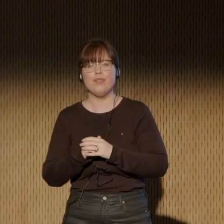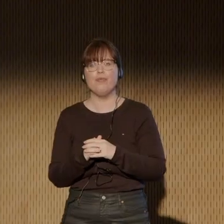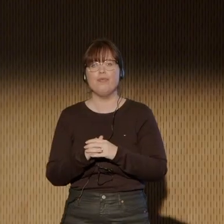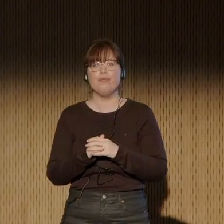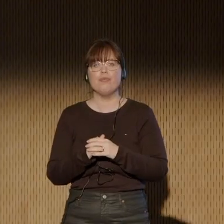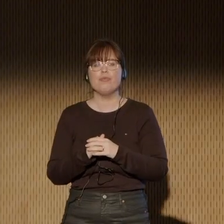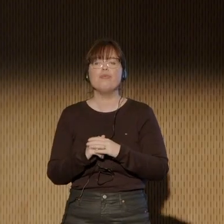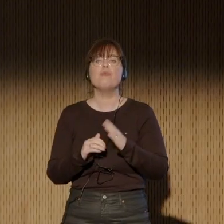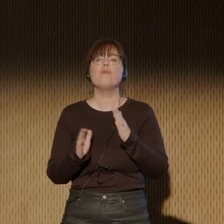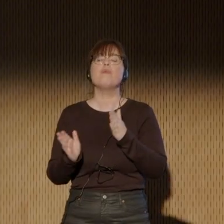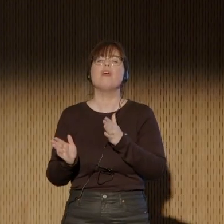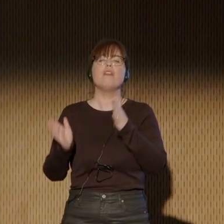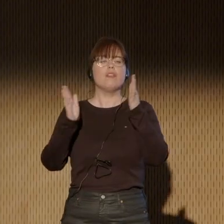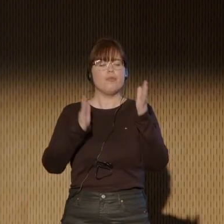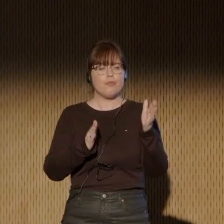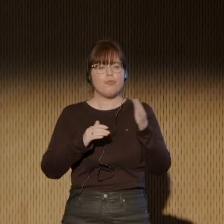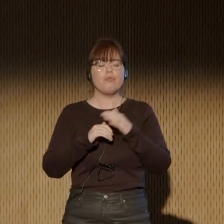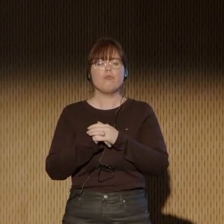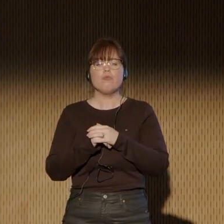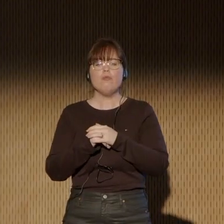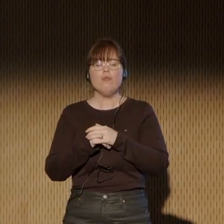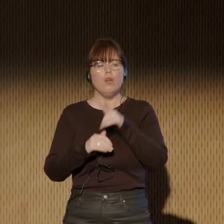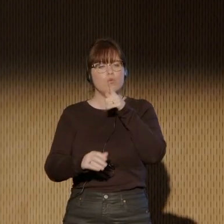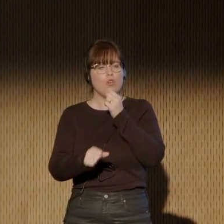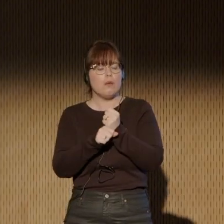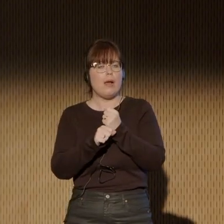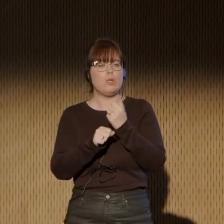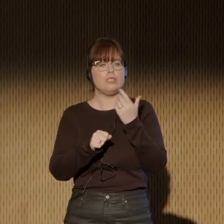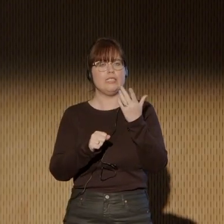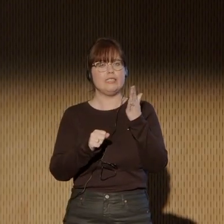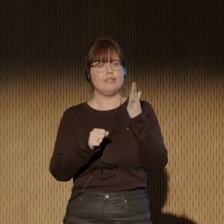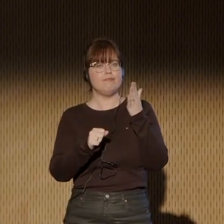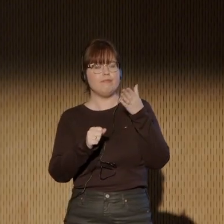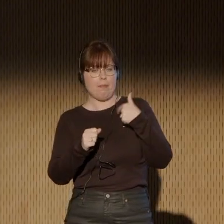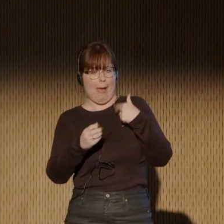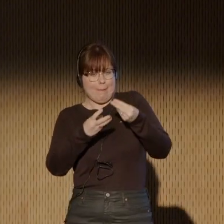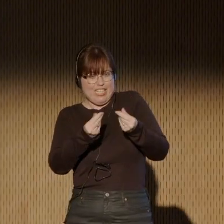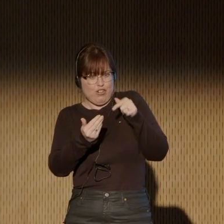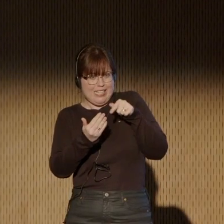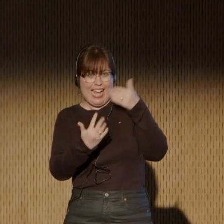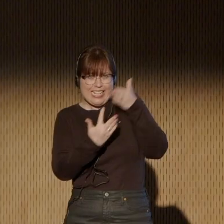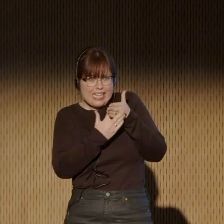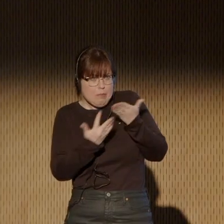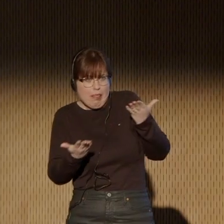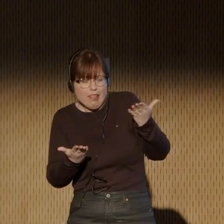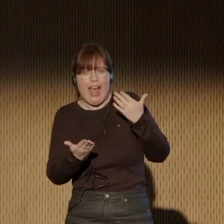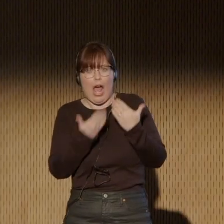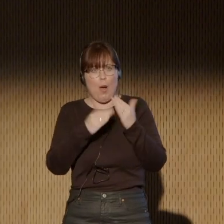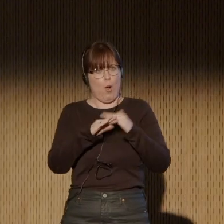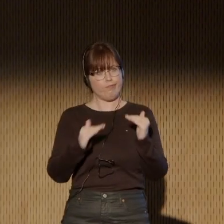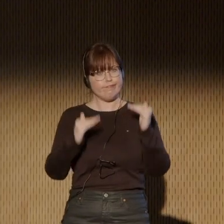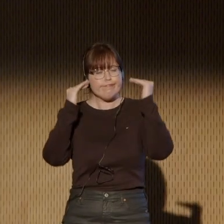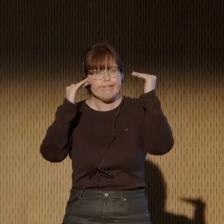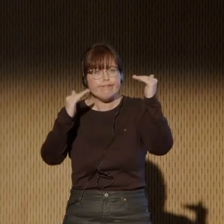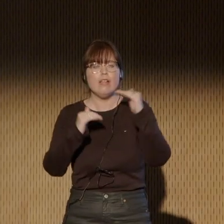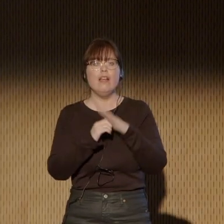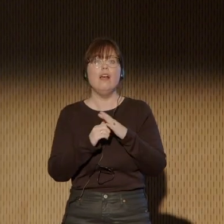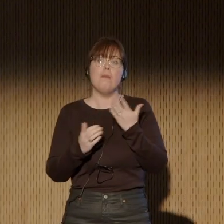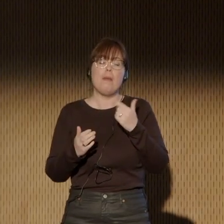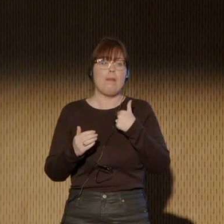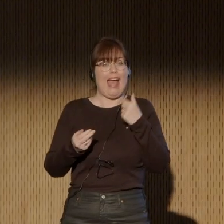next came the addressing of the accessibility of their materials, and assessment and/or feedback.